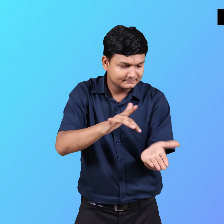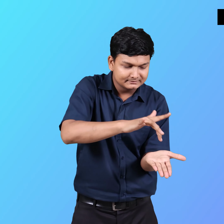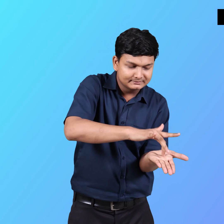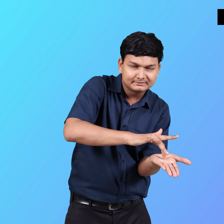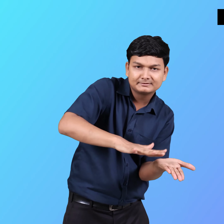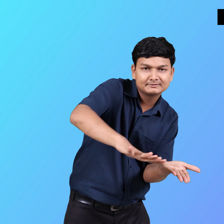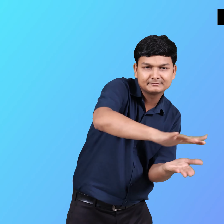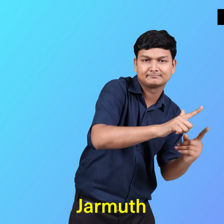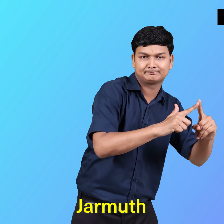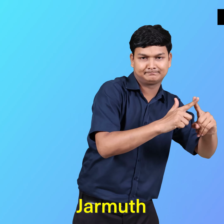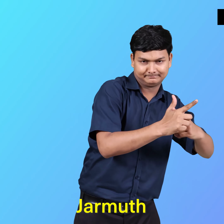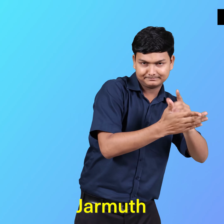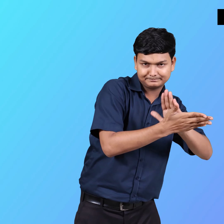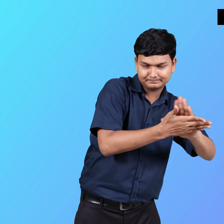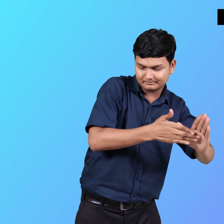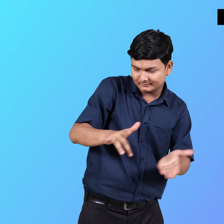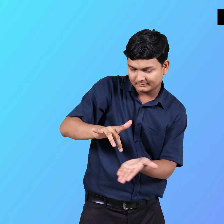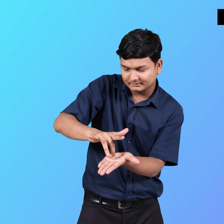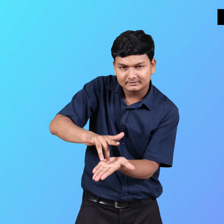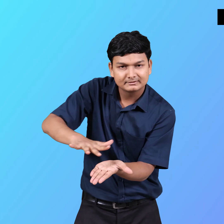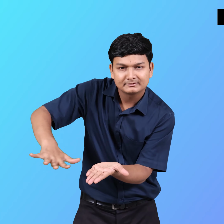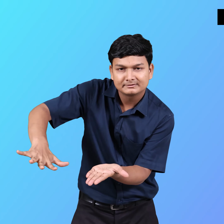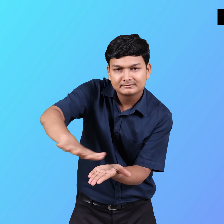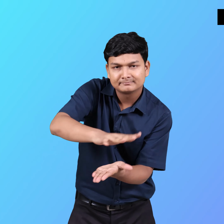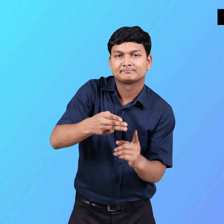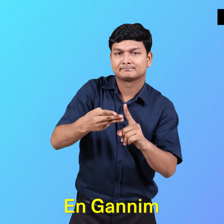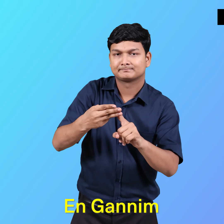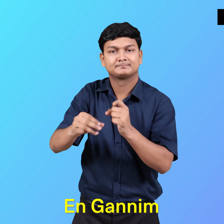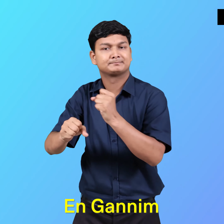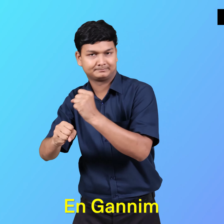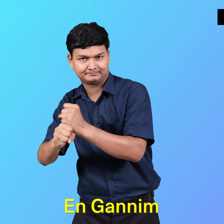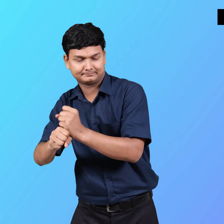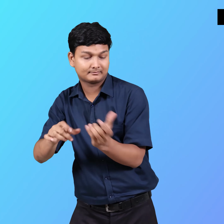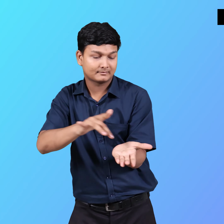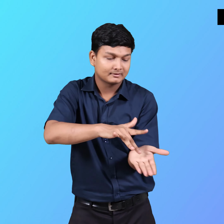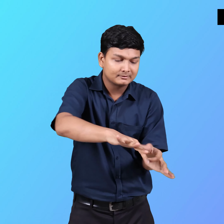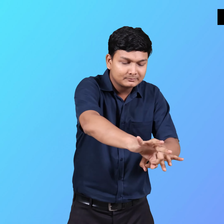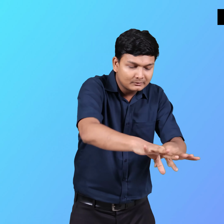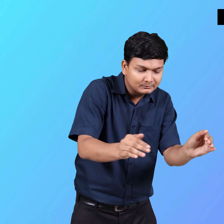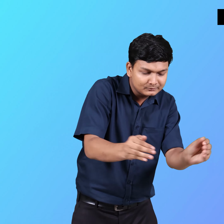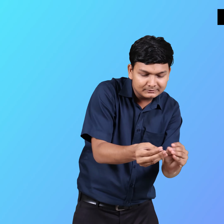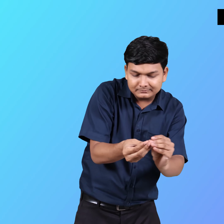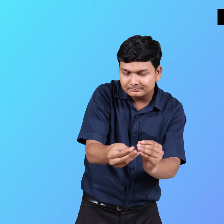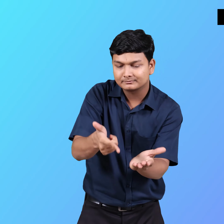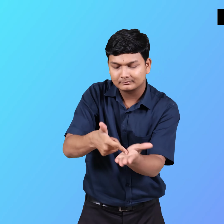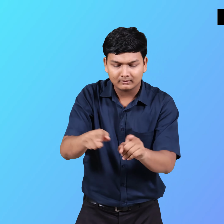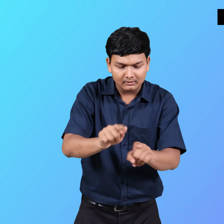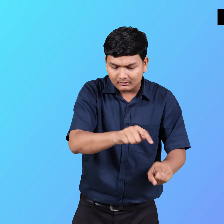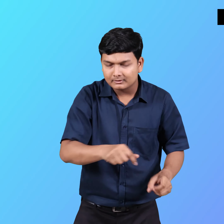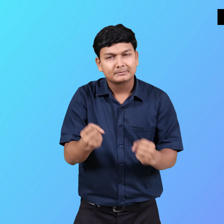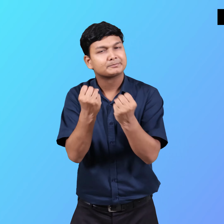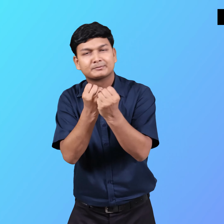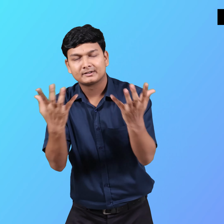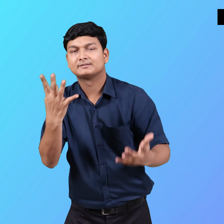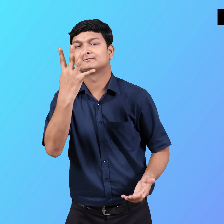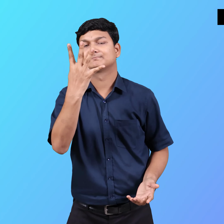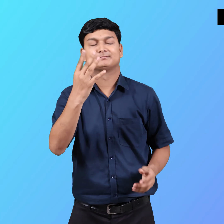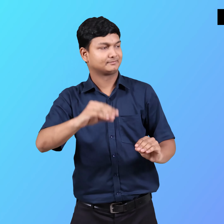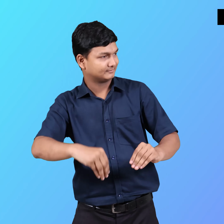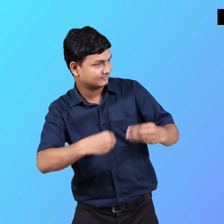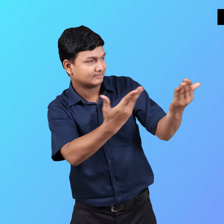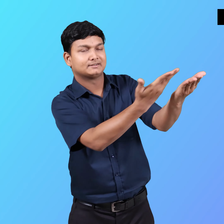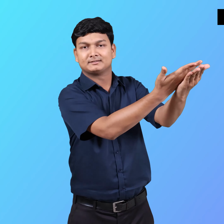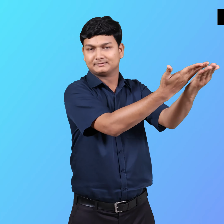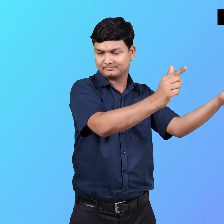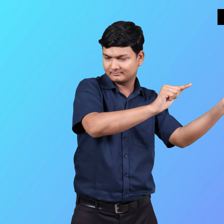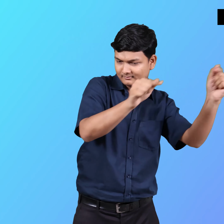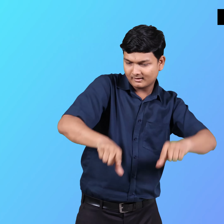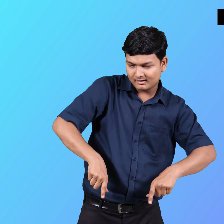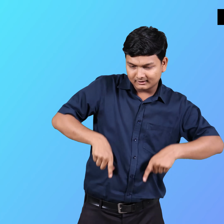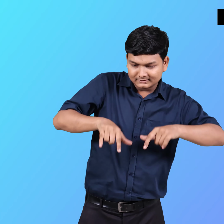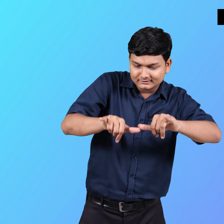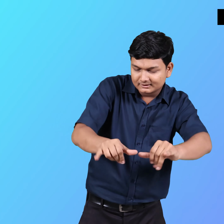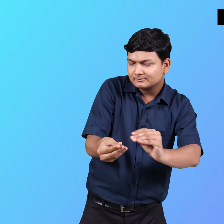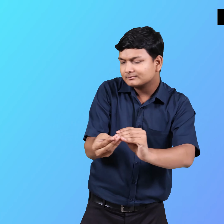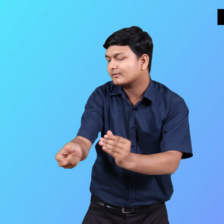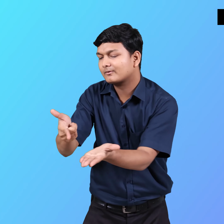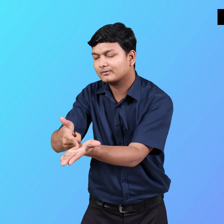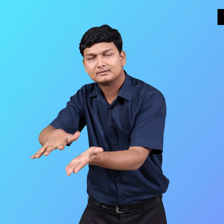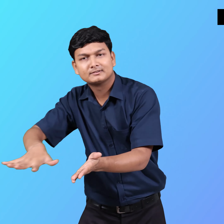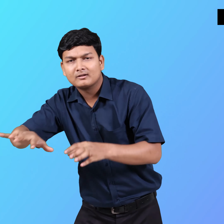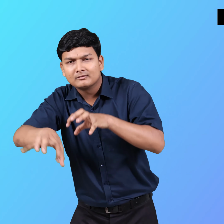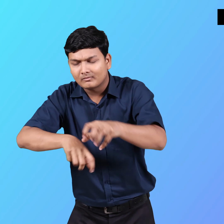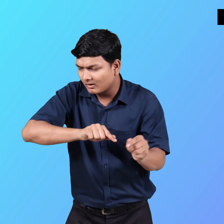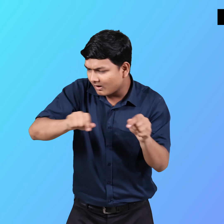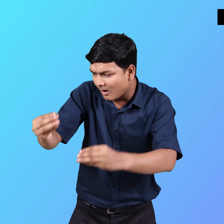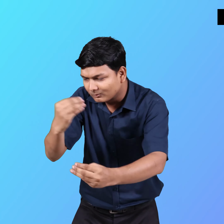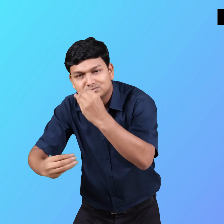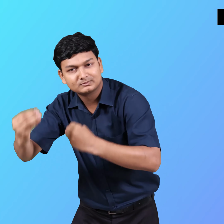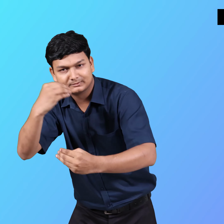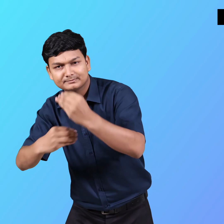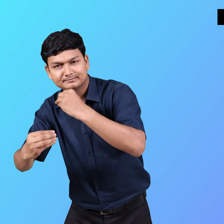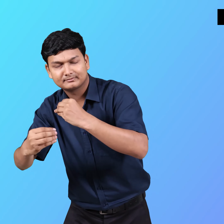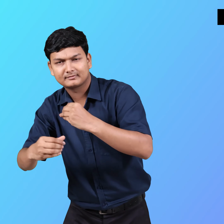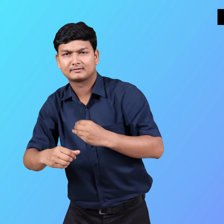Jarmuth and En Gannim. In all, Issachar gave them four towns and some land around each town for their animals.